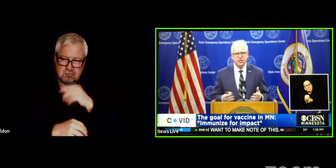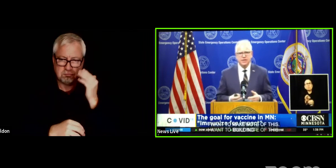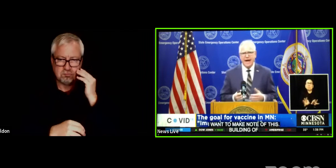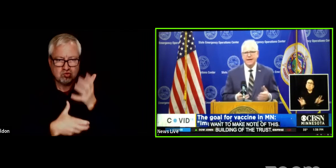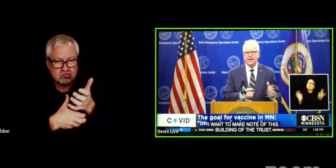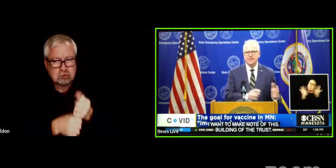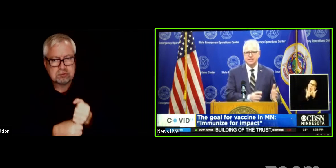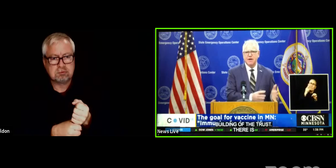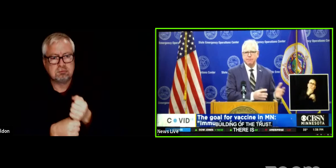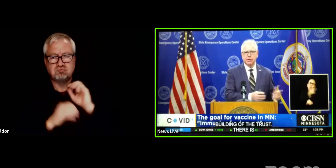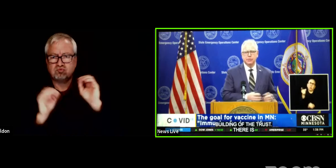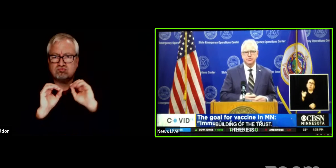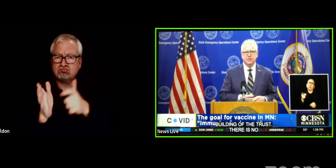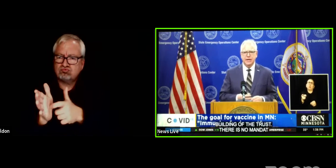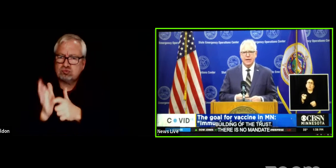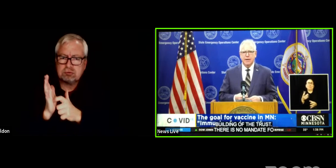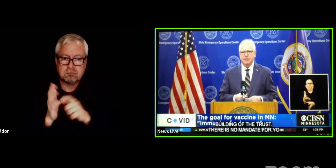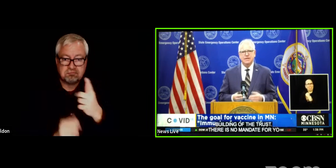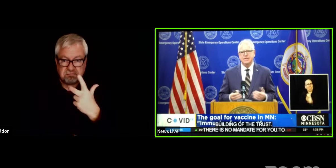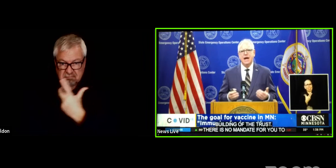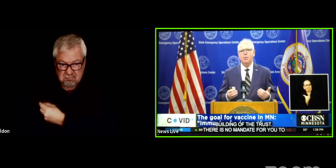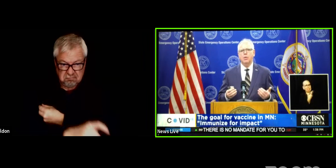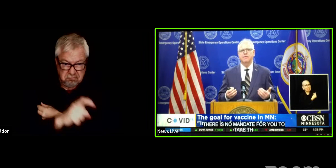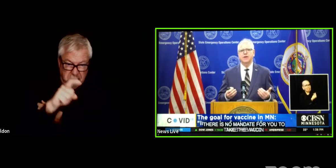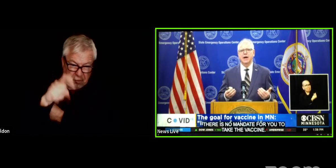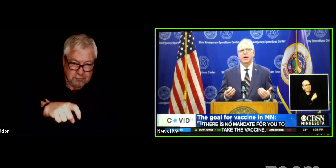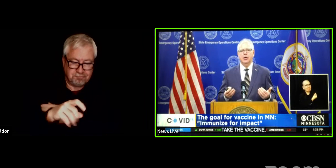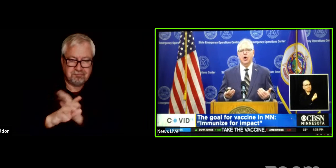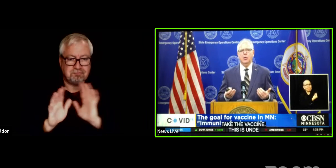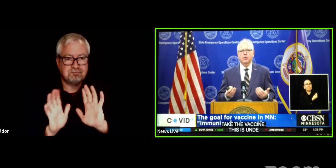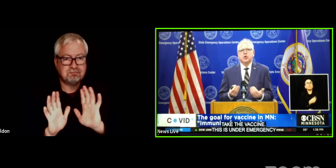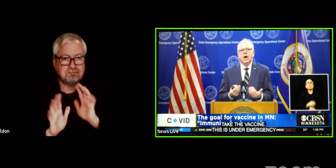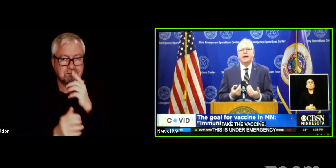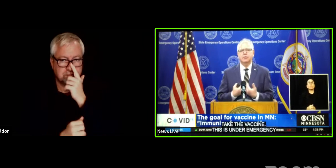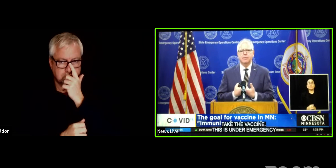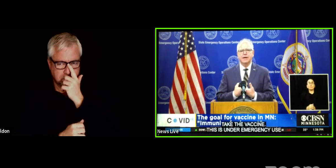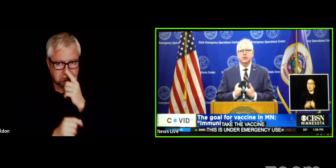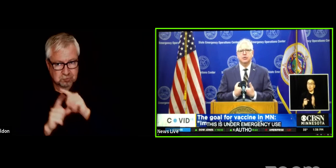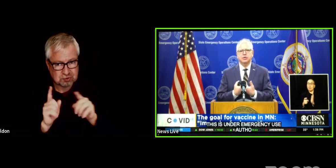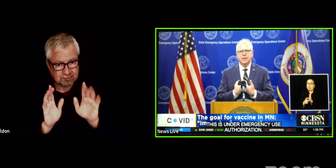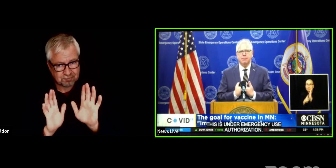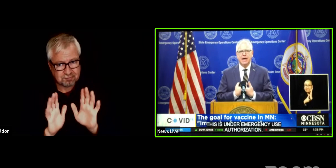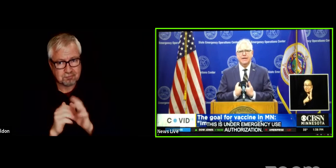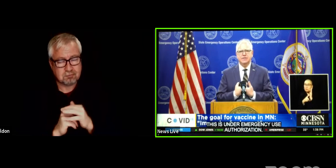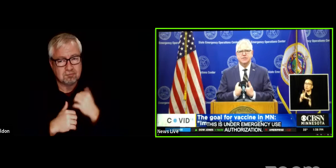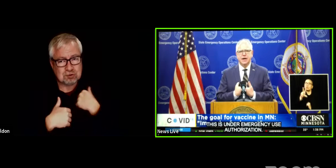THAT IN ITSELF PRECLUDES IT BUT THAT'S NOT WHAT WE'VE DONE ALONG. WE'RE FRYING TO MAKE SURE THE COMPLIANCE IS